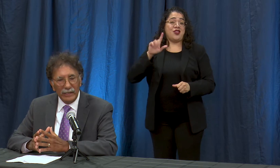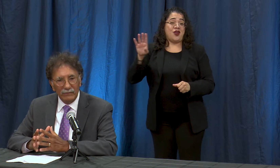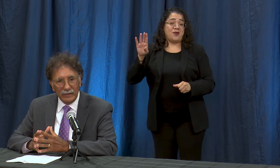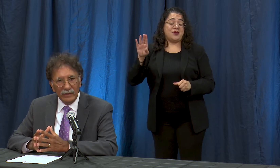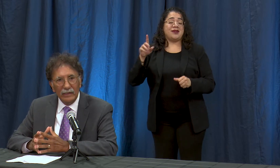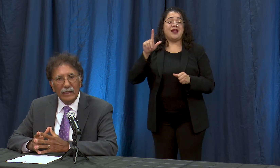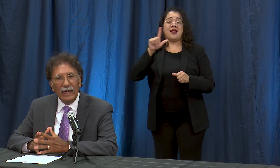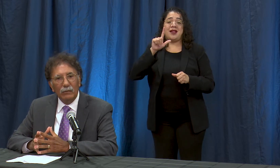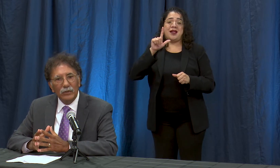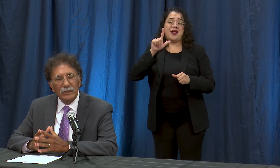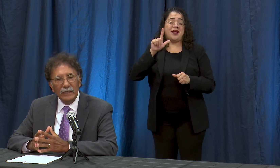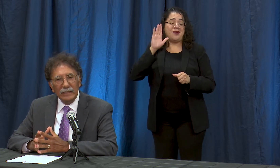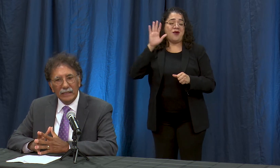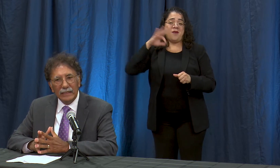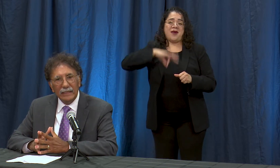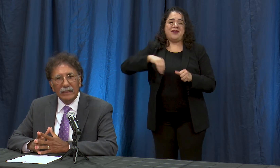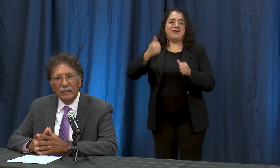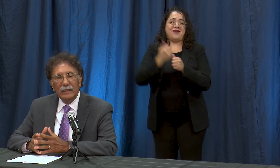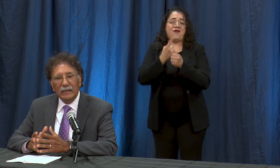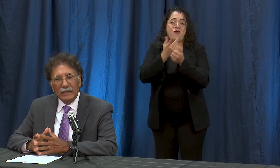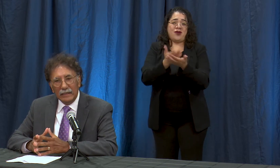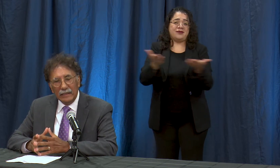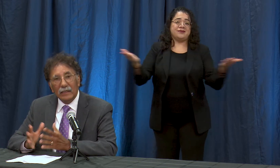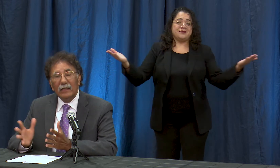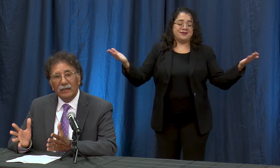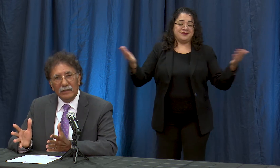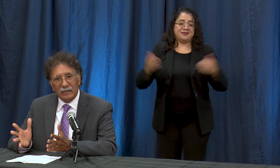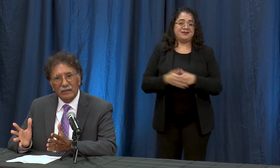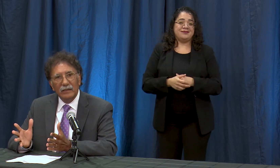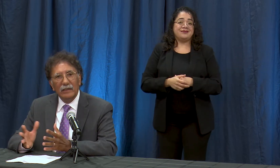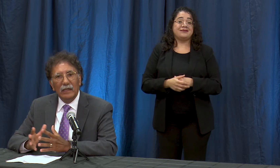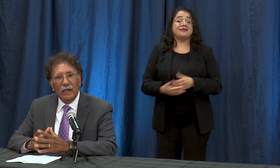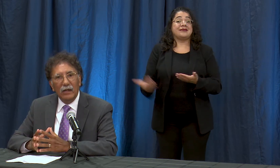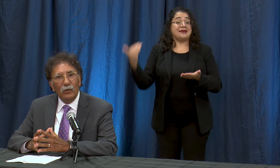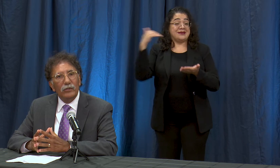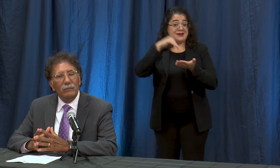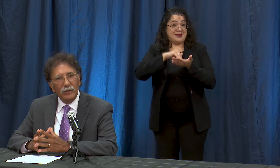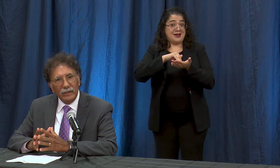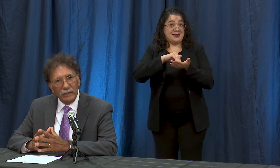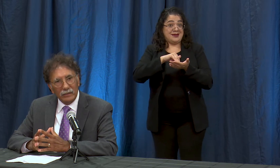having I will say that again in the context, we're doing pretty good at the